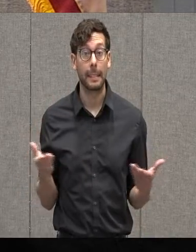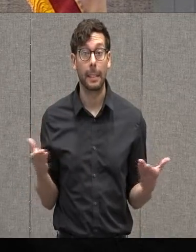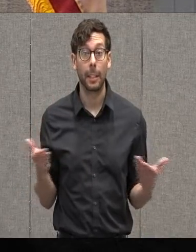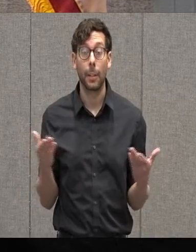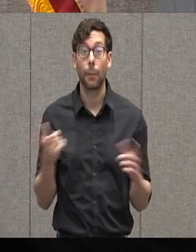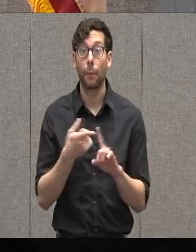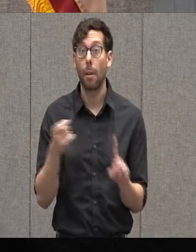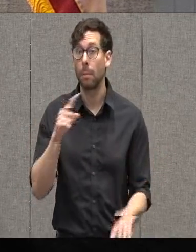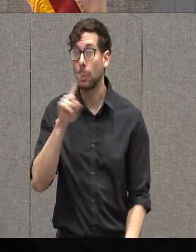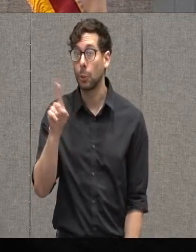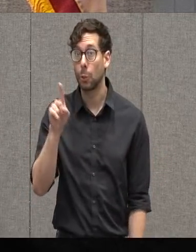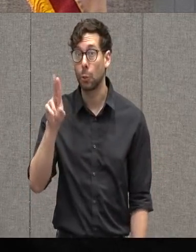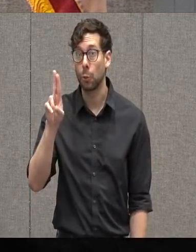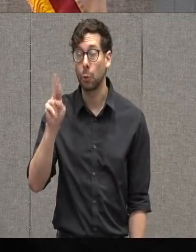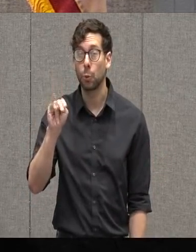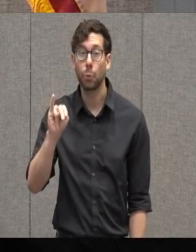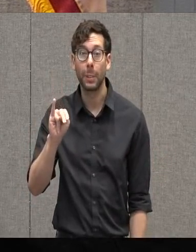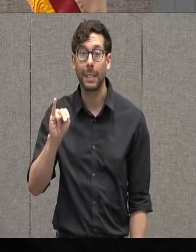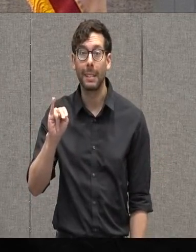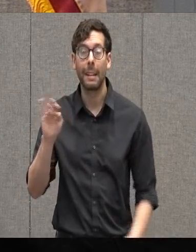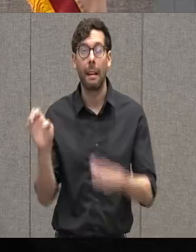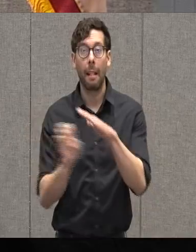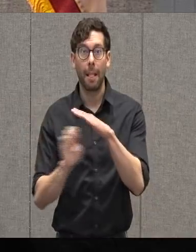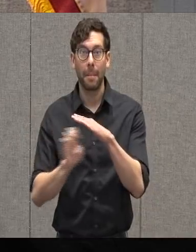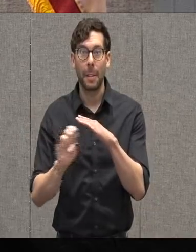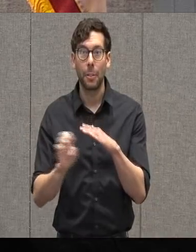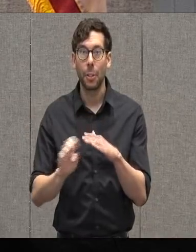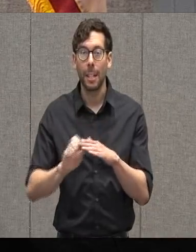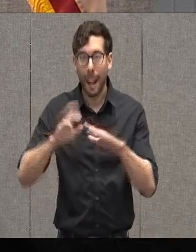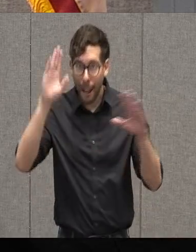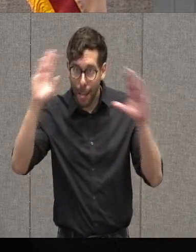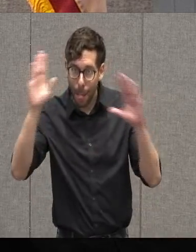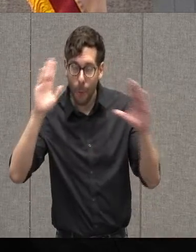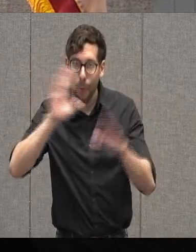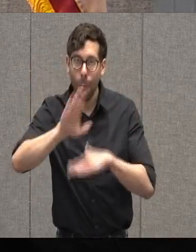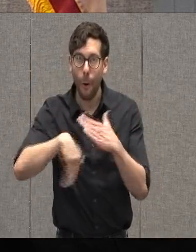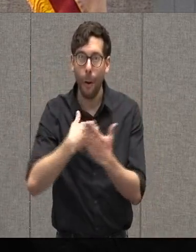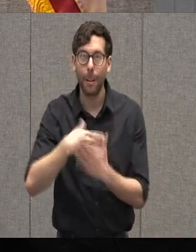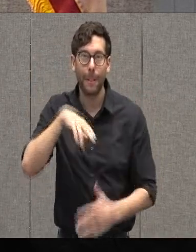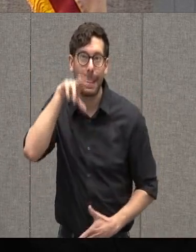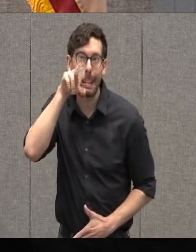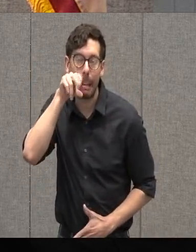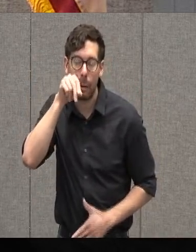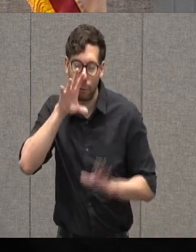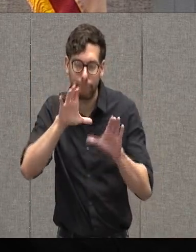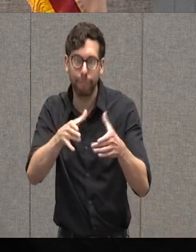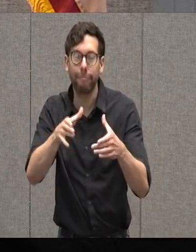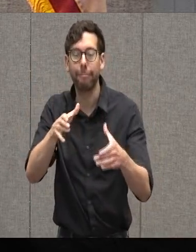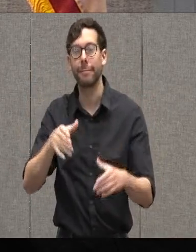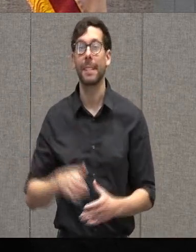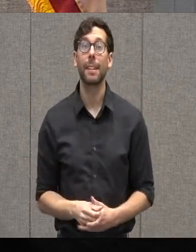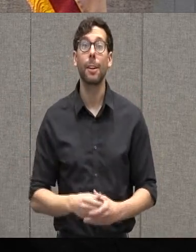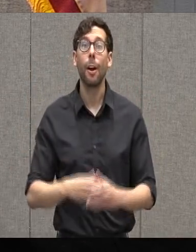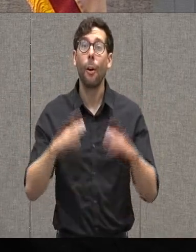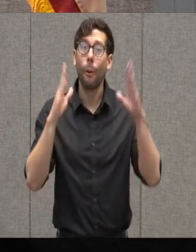A bit shout out to all of the Eagles there at Zuni. I hope you are having fun and enjoying,